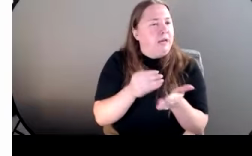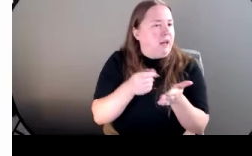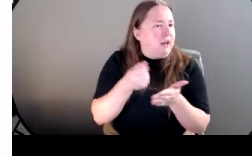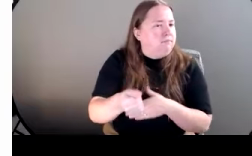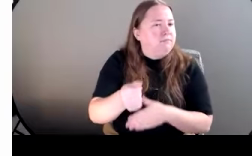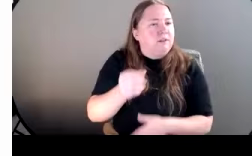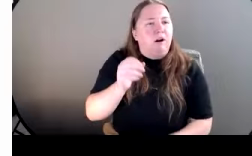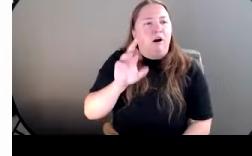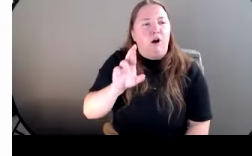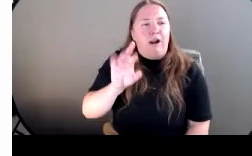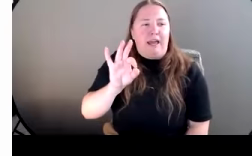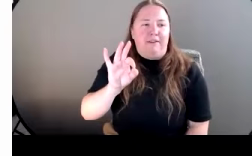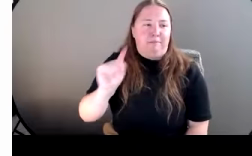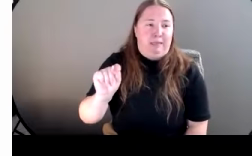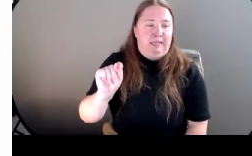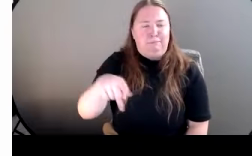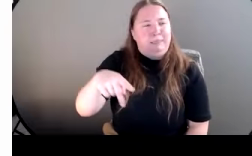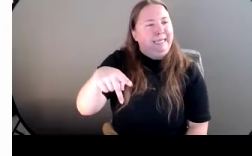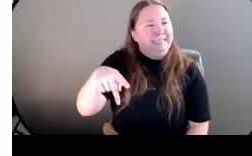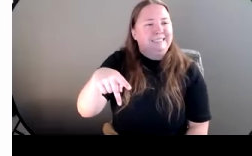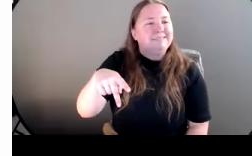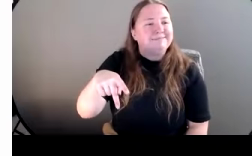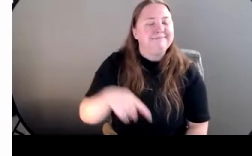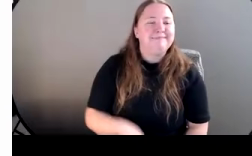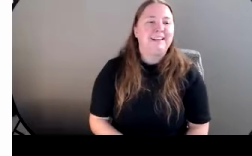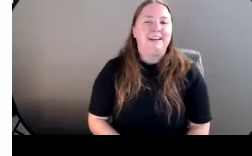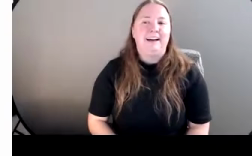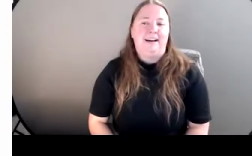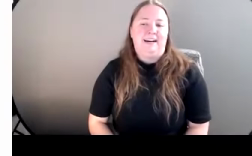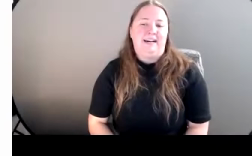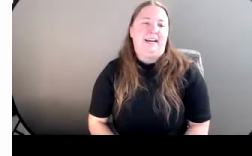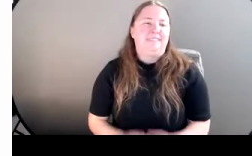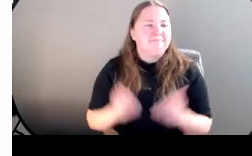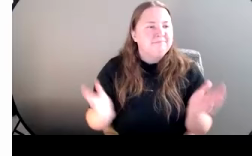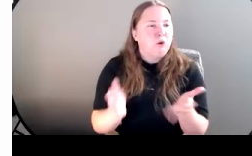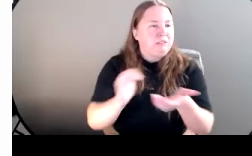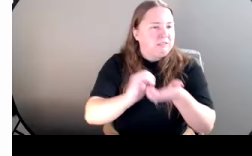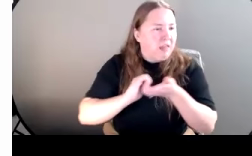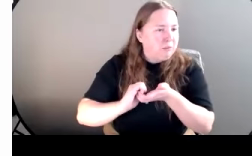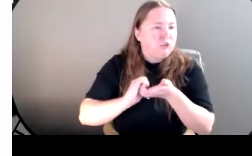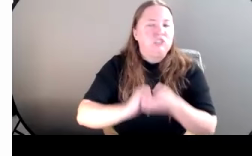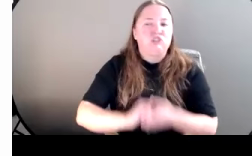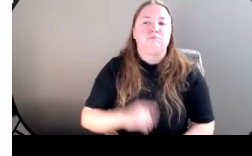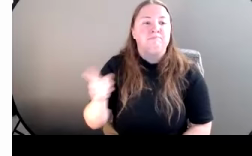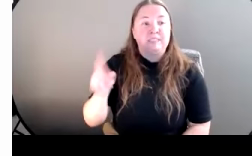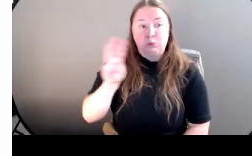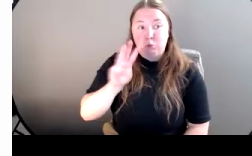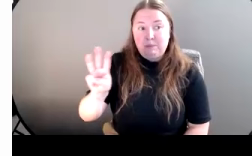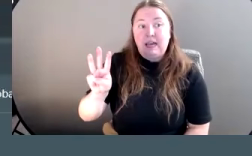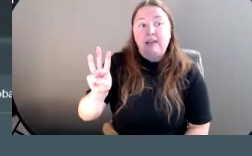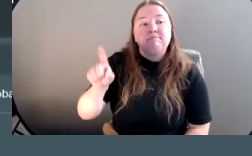related to developing OER, and encourage collaboration. This is the website that you can get to.